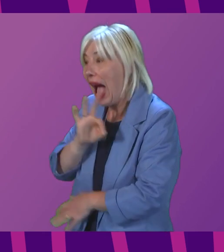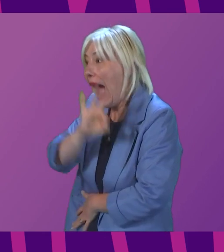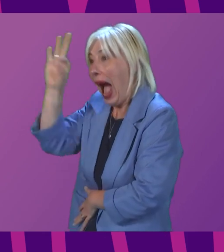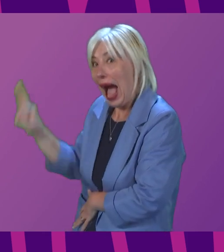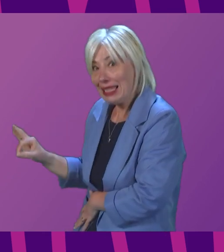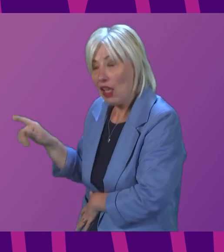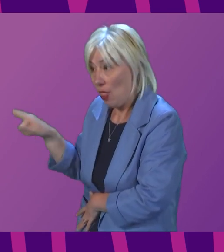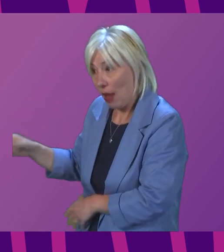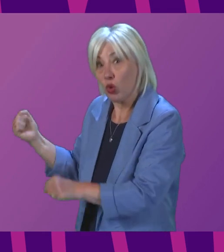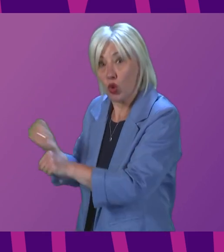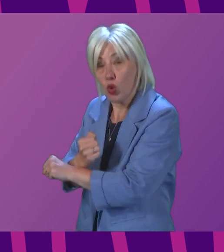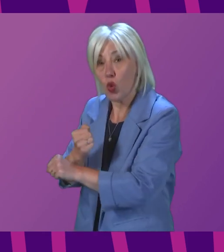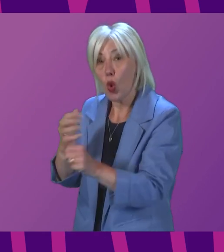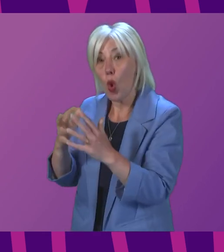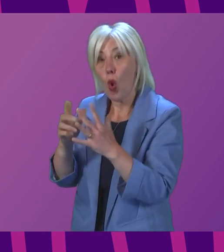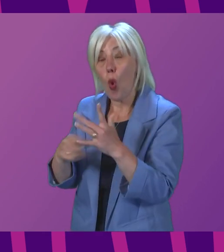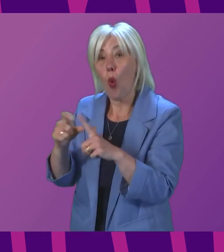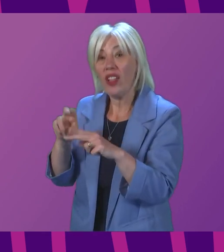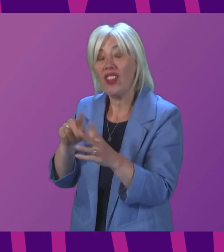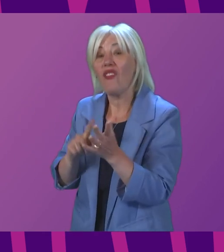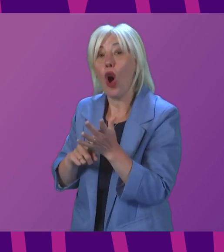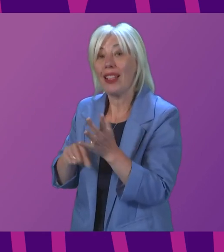them not only to impose a windfall tax but, because I suspect that their answer will be